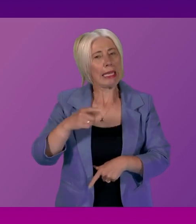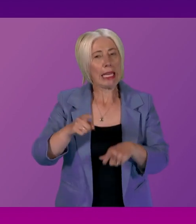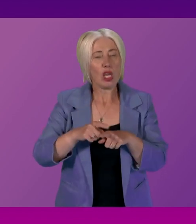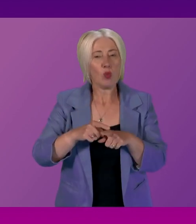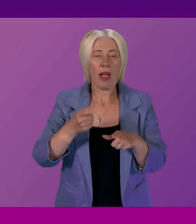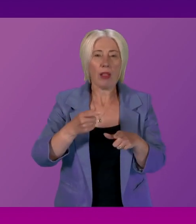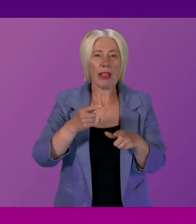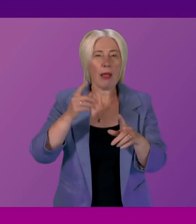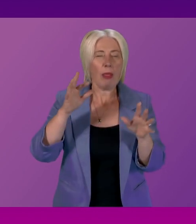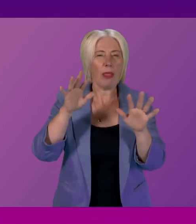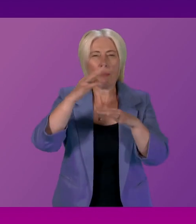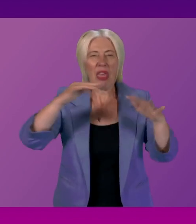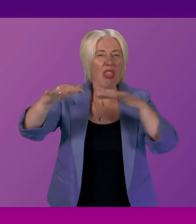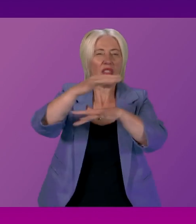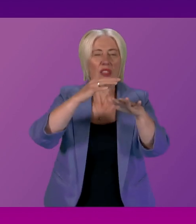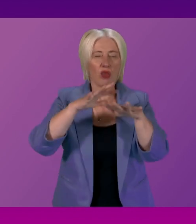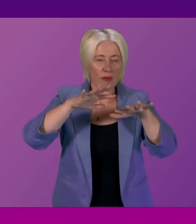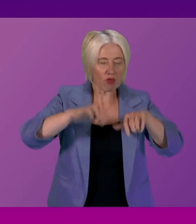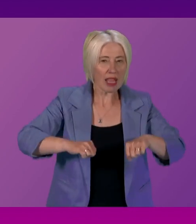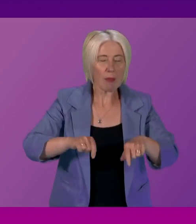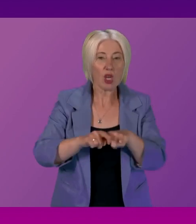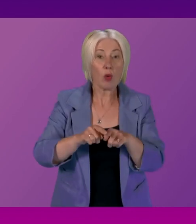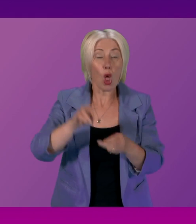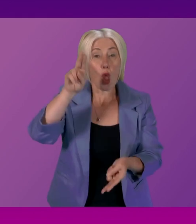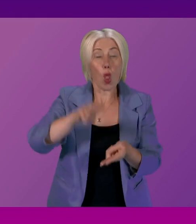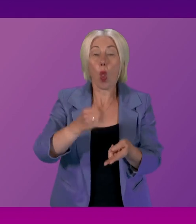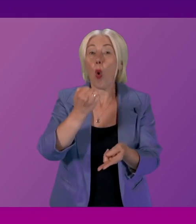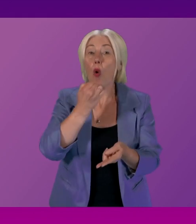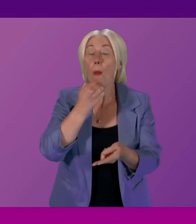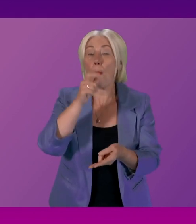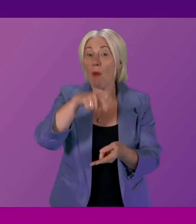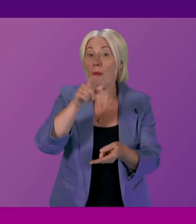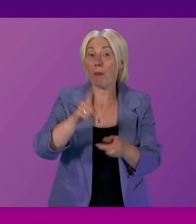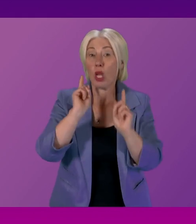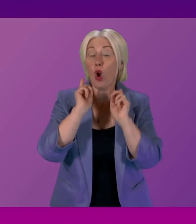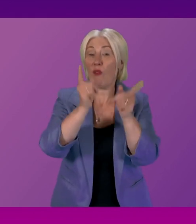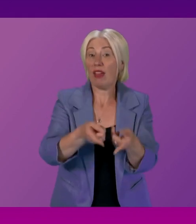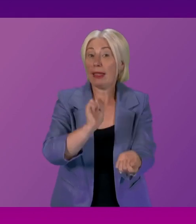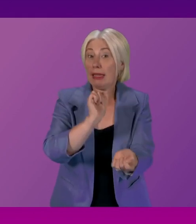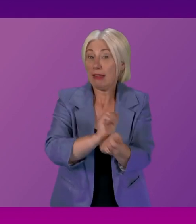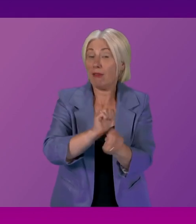and the lower conviction rates for rape. The senators’ response states that there is